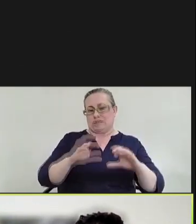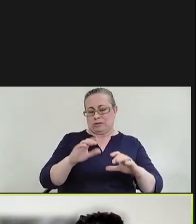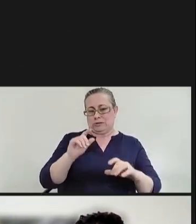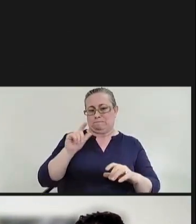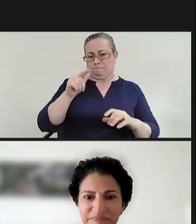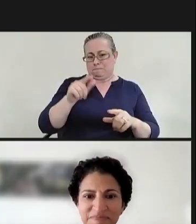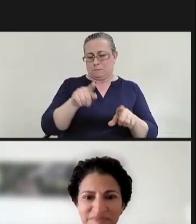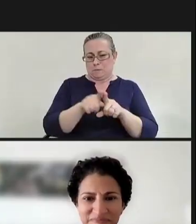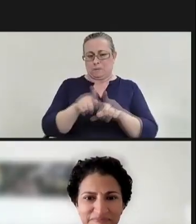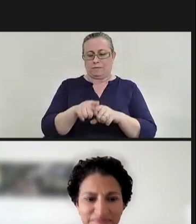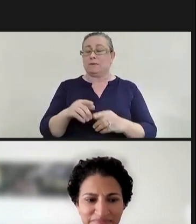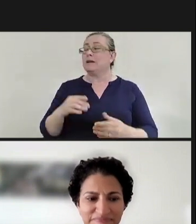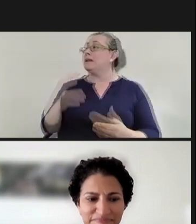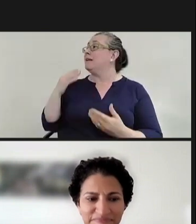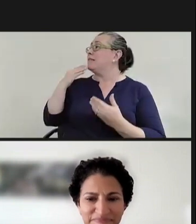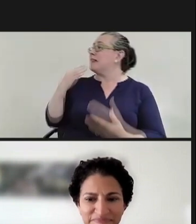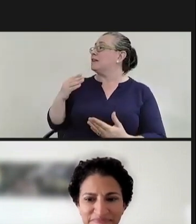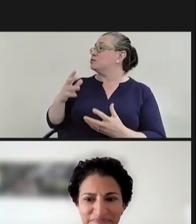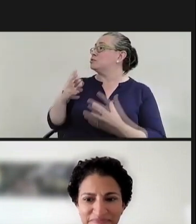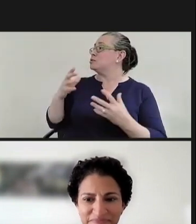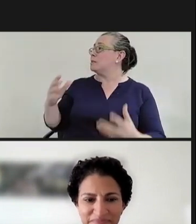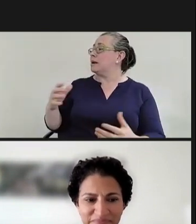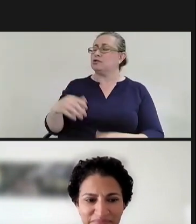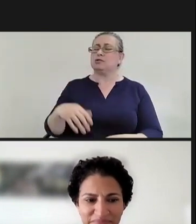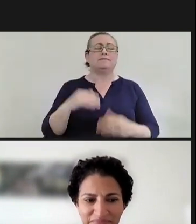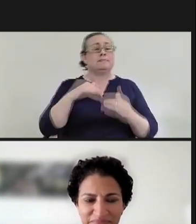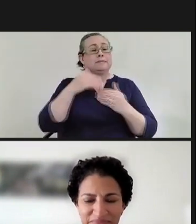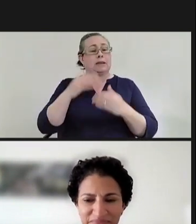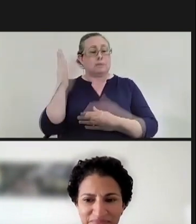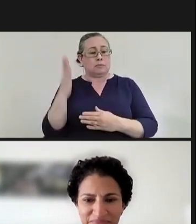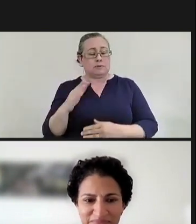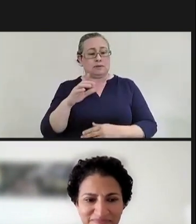Robert Hopkins: Thank you very much, Geeta. Our next presenter is Doctor Flor Munoz from the